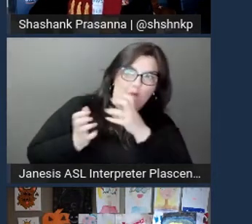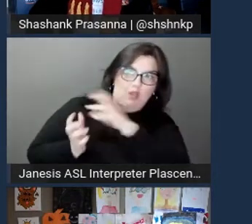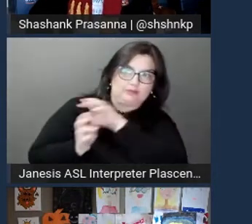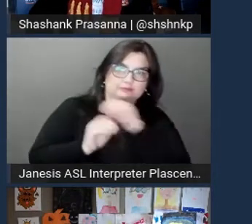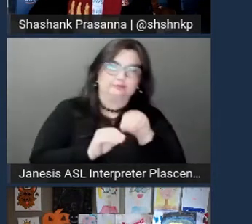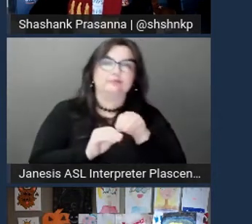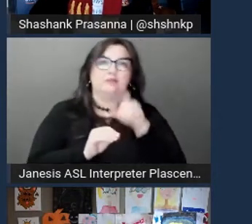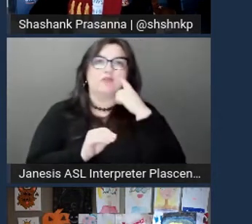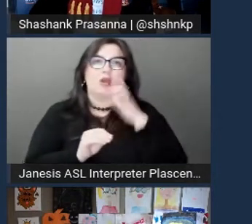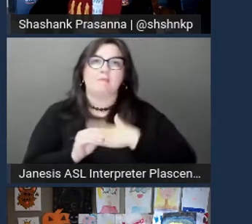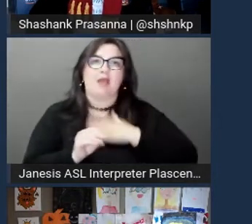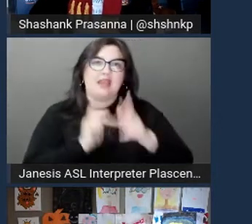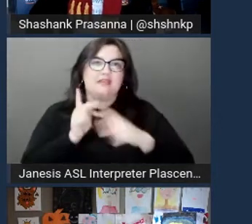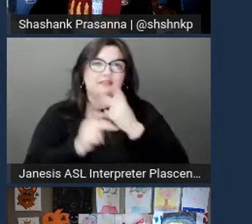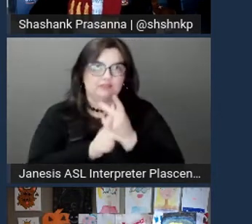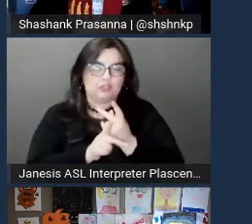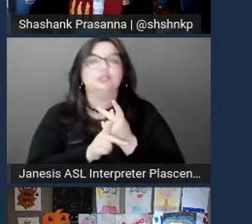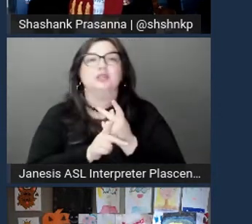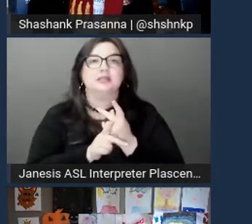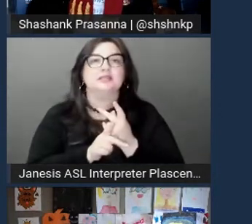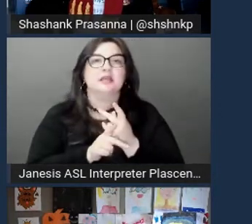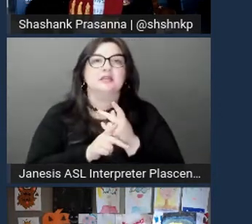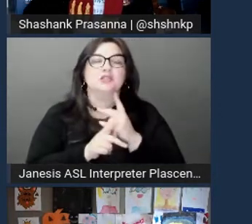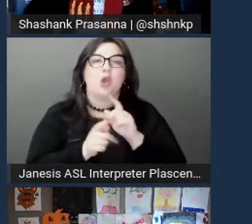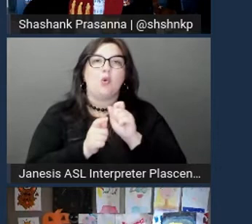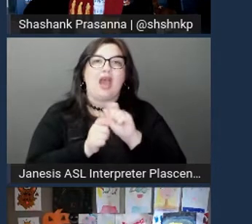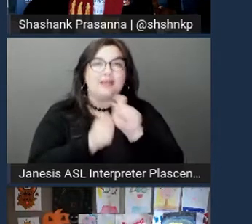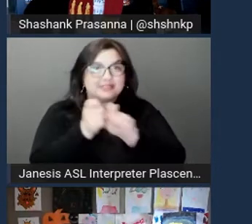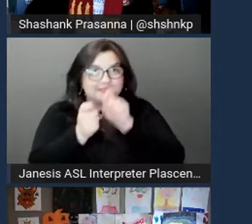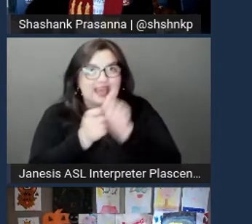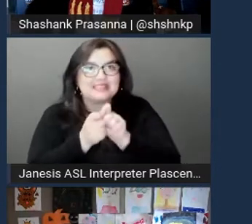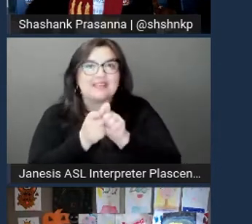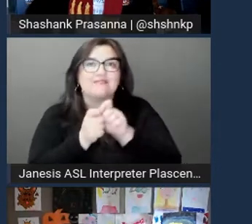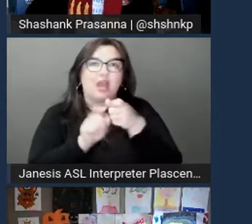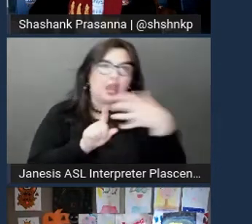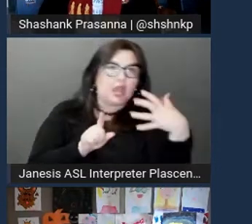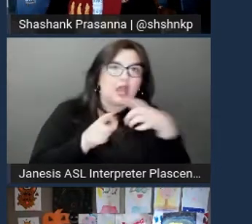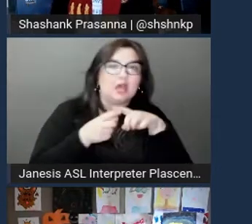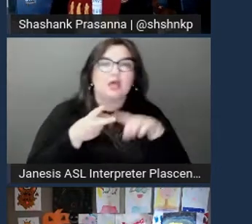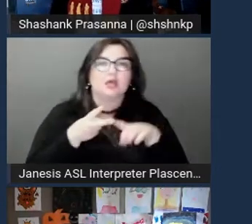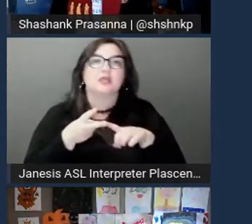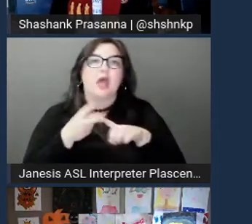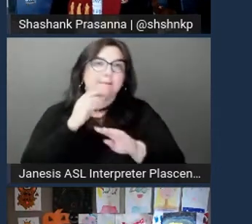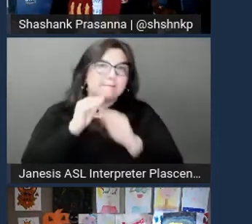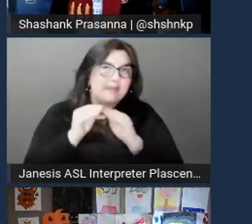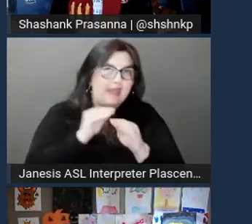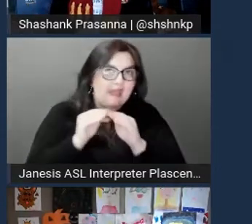what was the basis for database file, was it the all patch file or was it the PSU RU file,